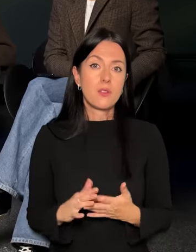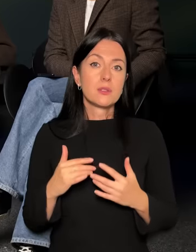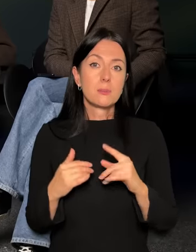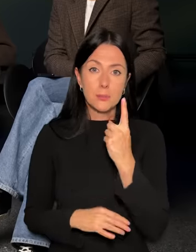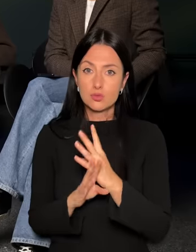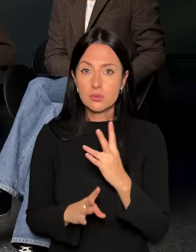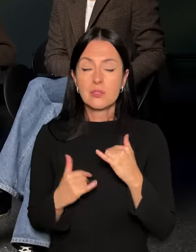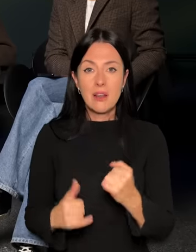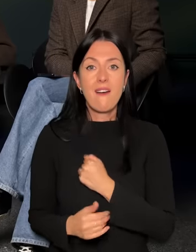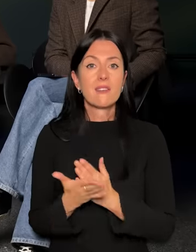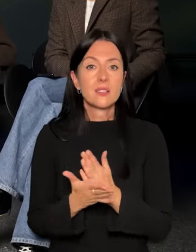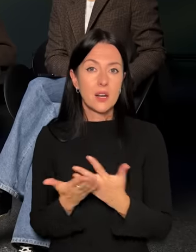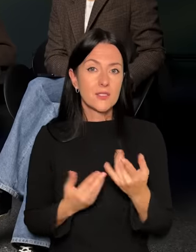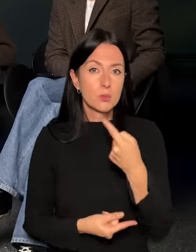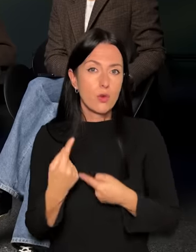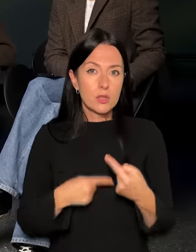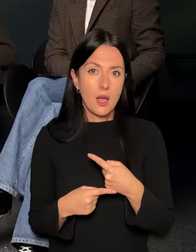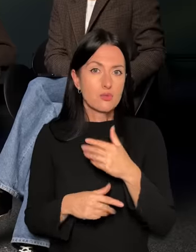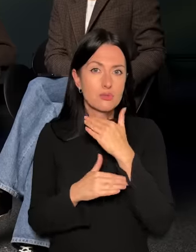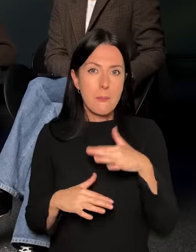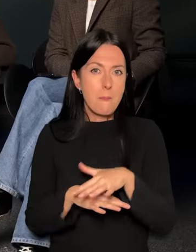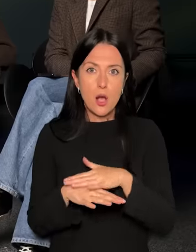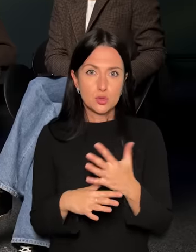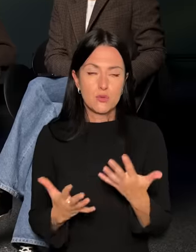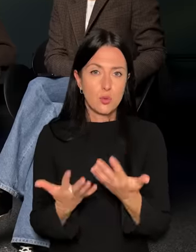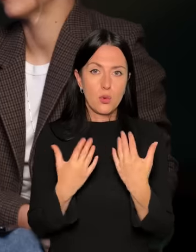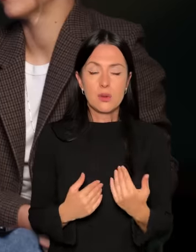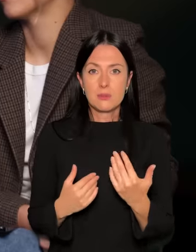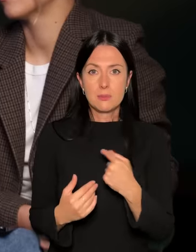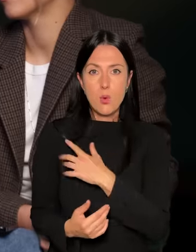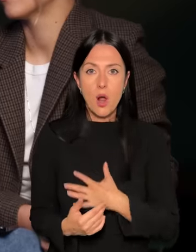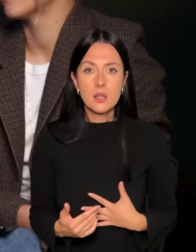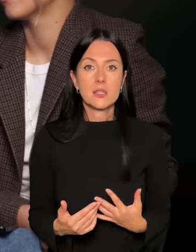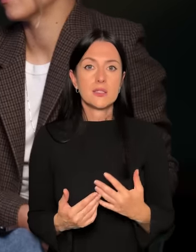Firstly, for veterans who are returning from the war wounded, and also for civilians.